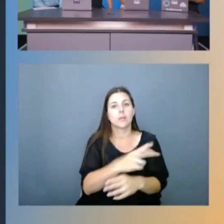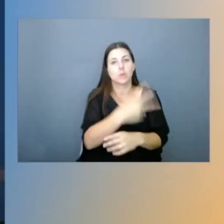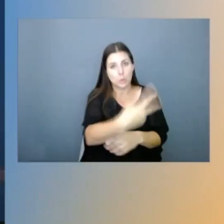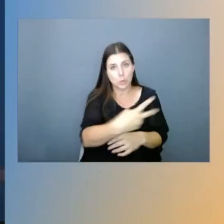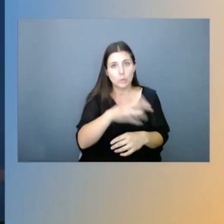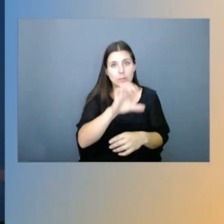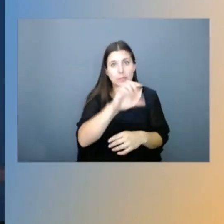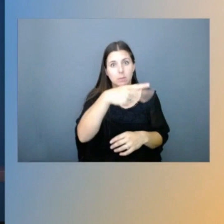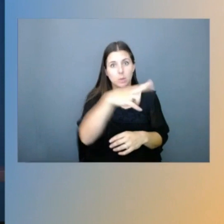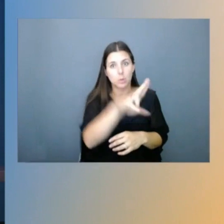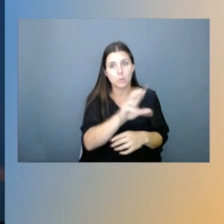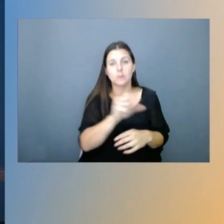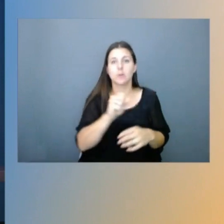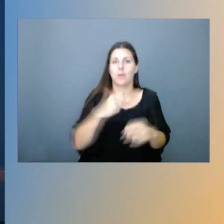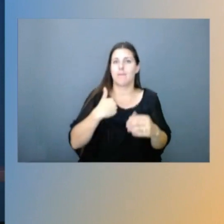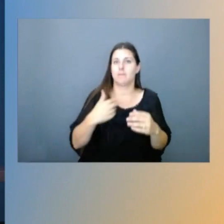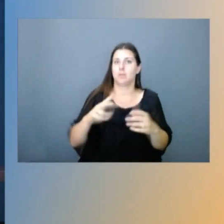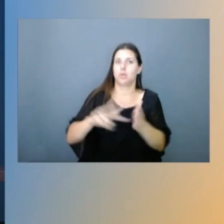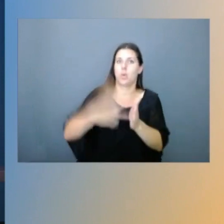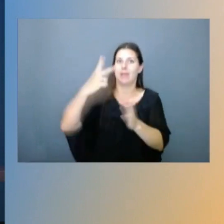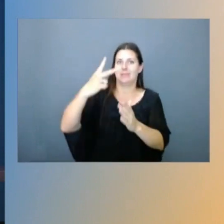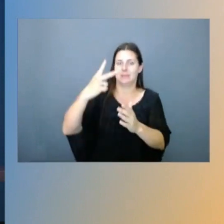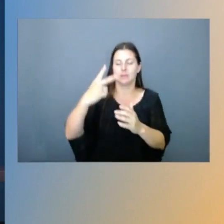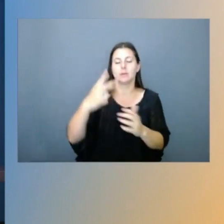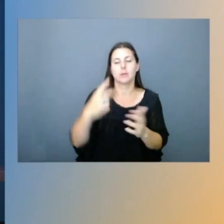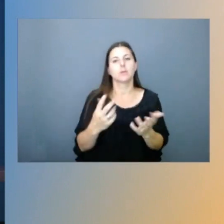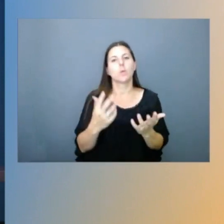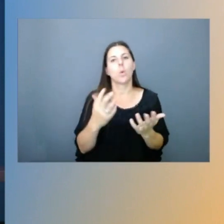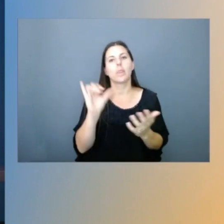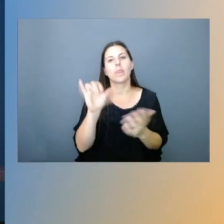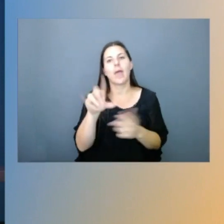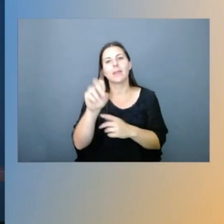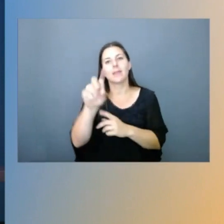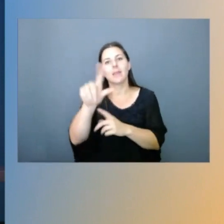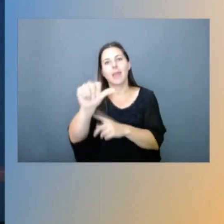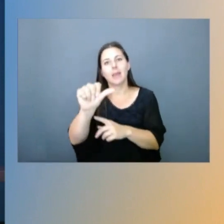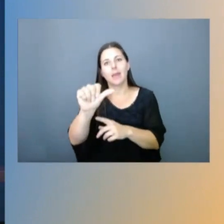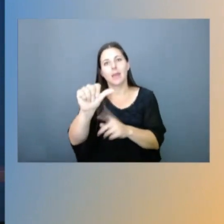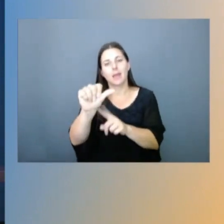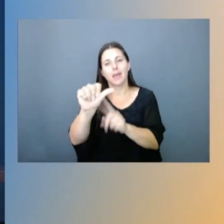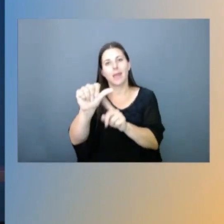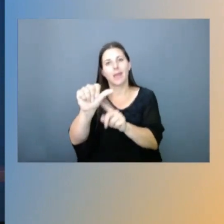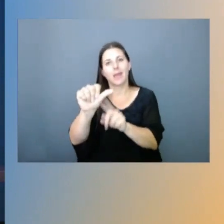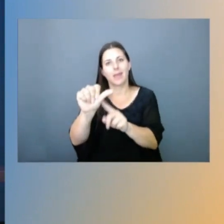and one of the consequences of that is our customers tend to be able to run their workloads hotter.